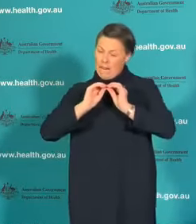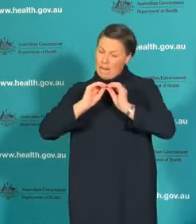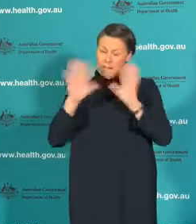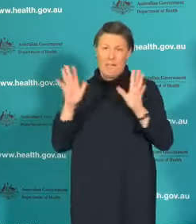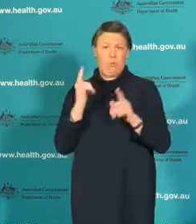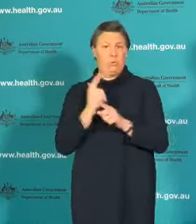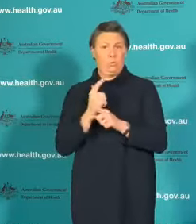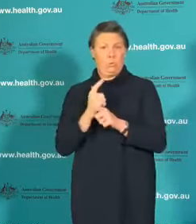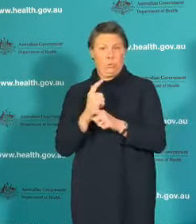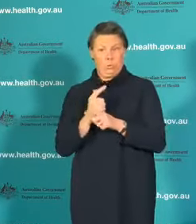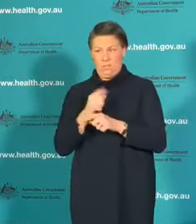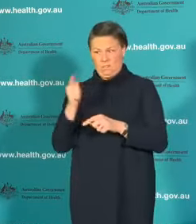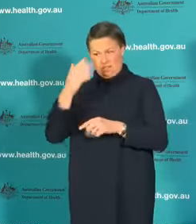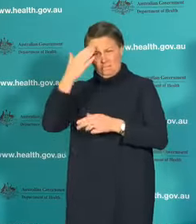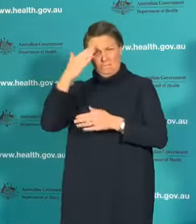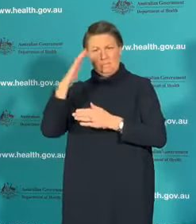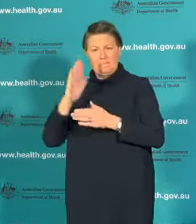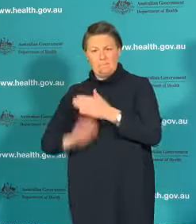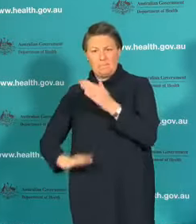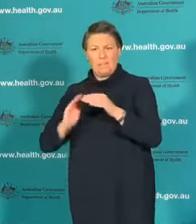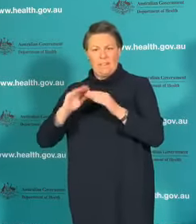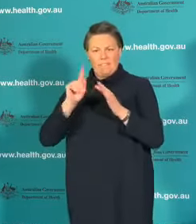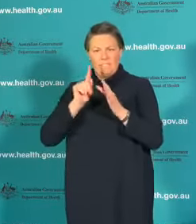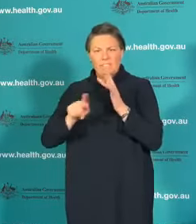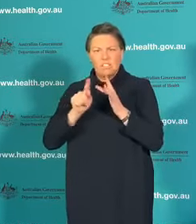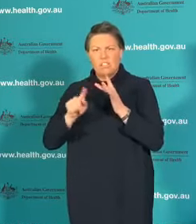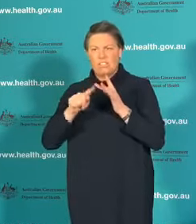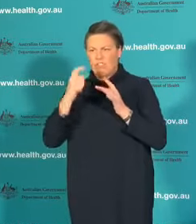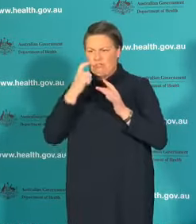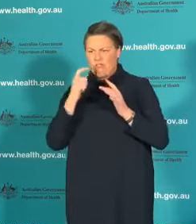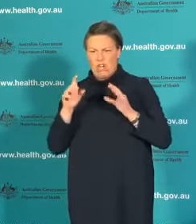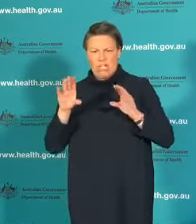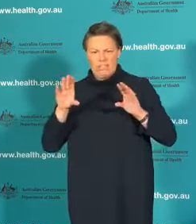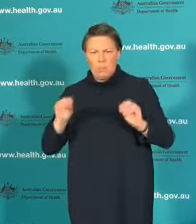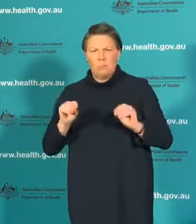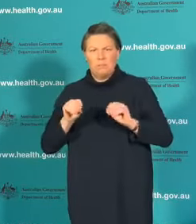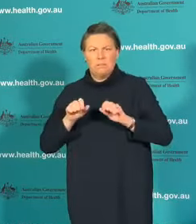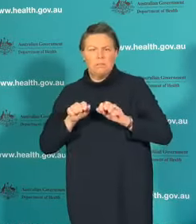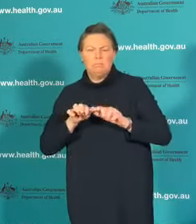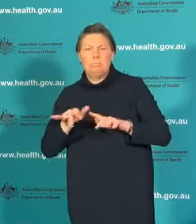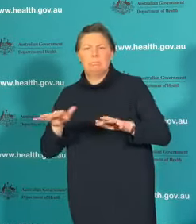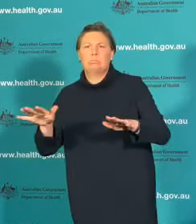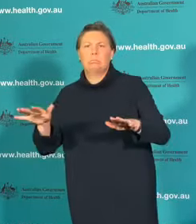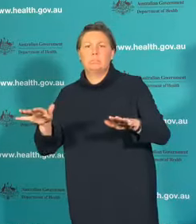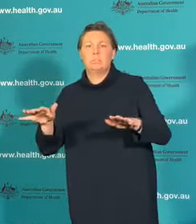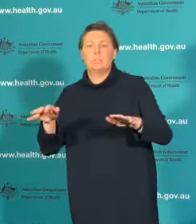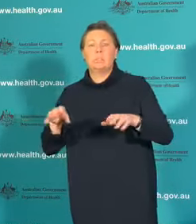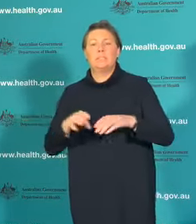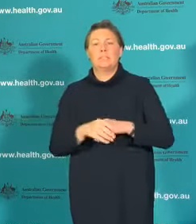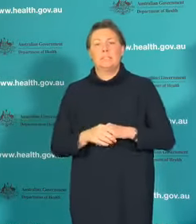are the experts in infection control in the country, who've come together to provide advice to the nation during the COVID-19